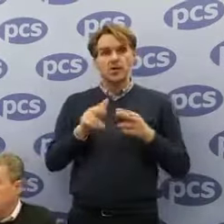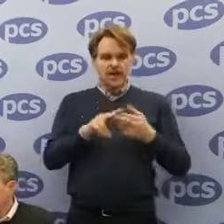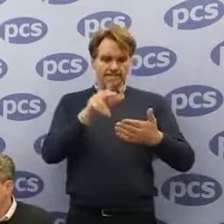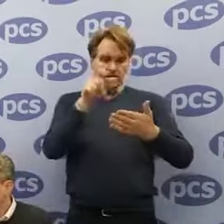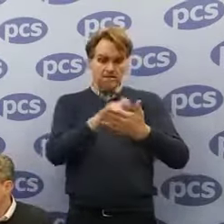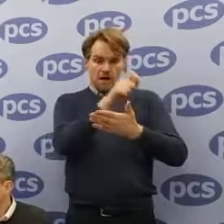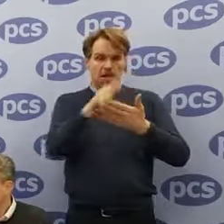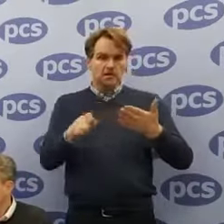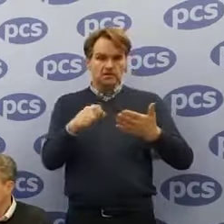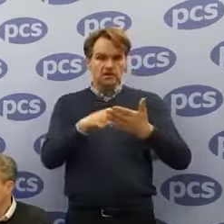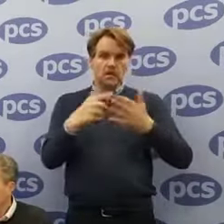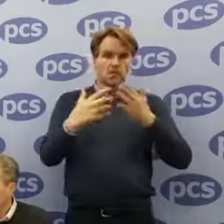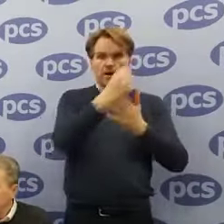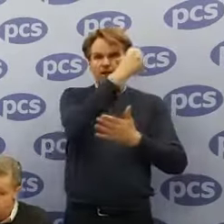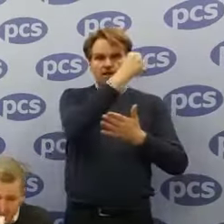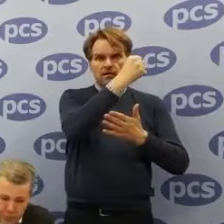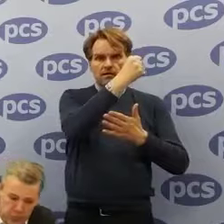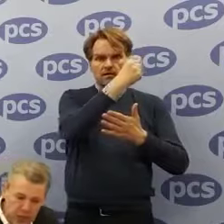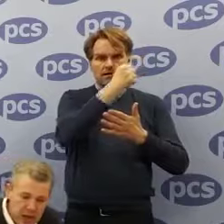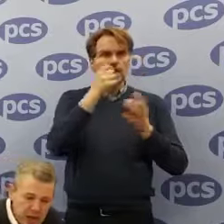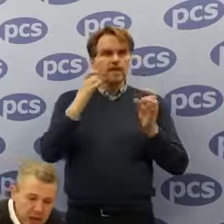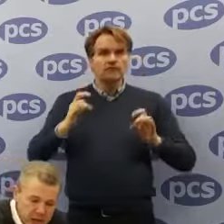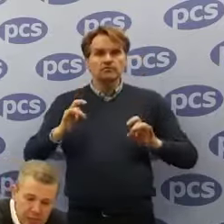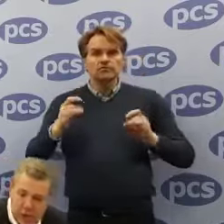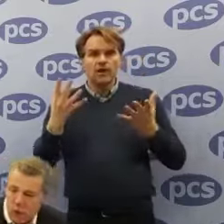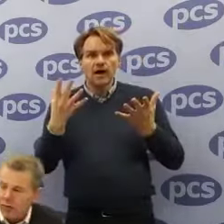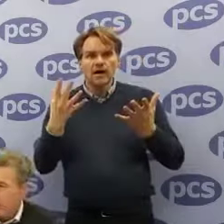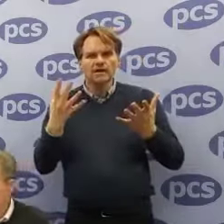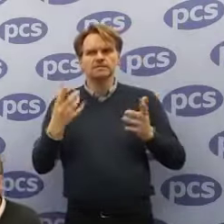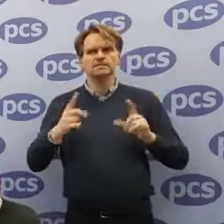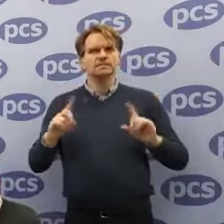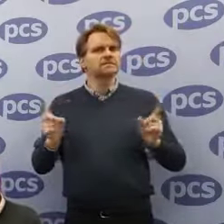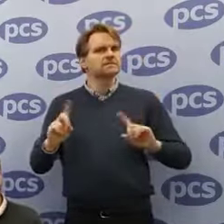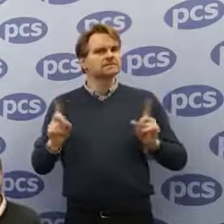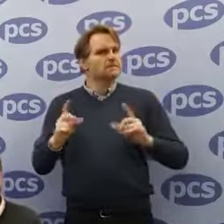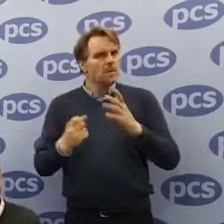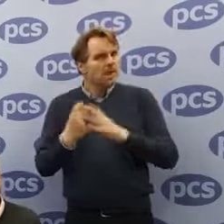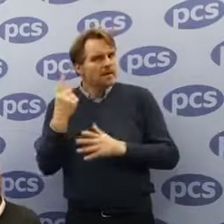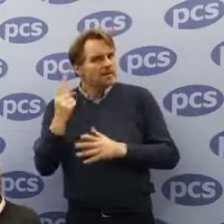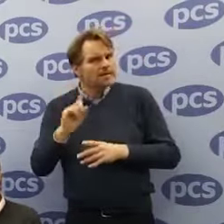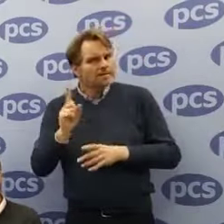action what would that look like? Well the first thing to say is that as per